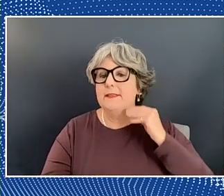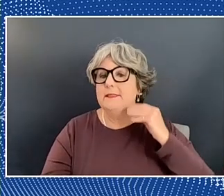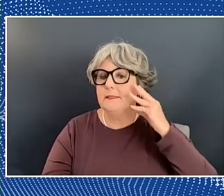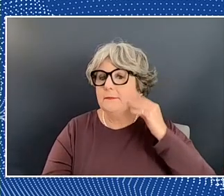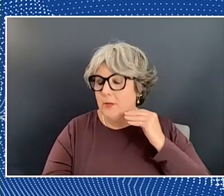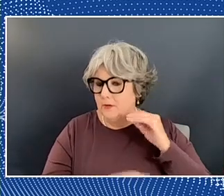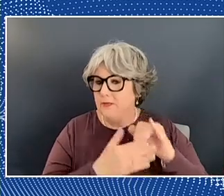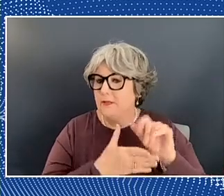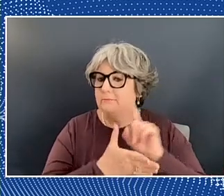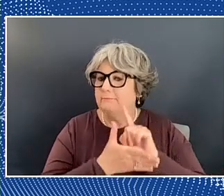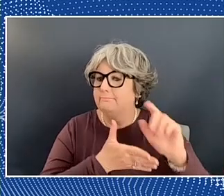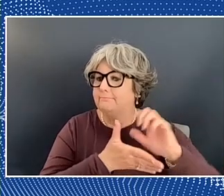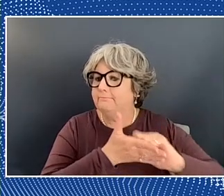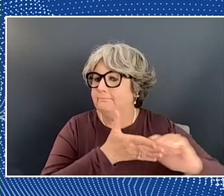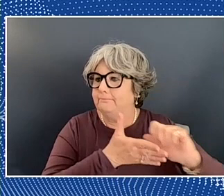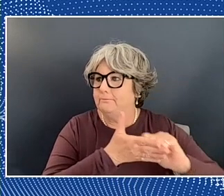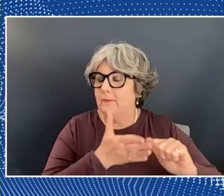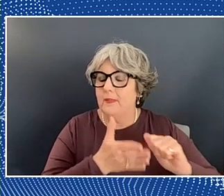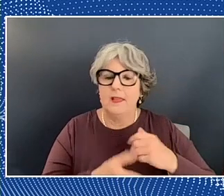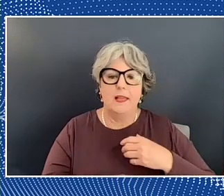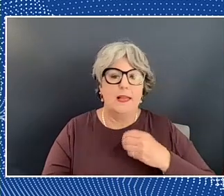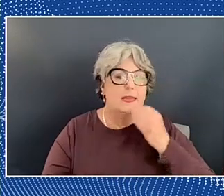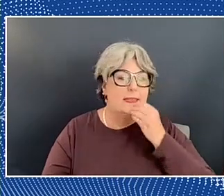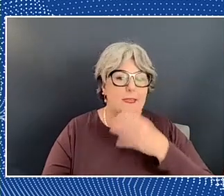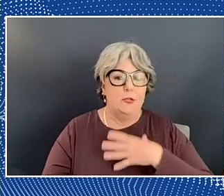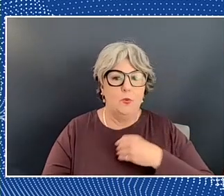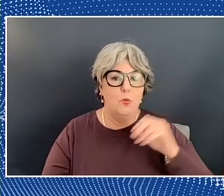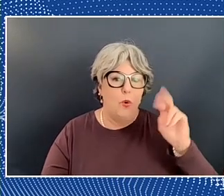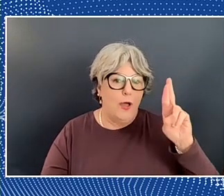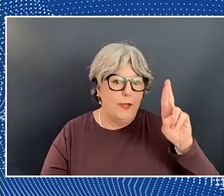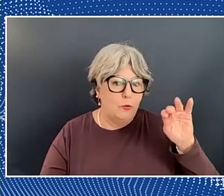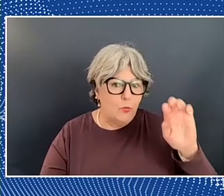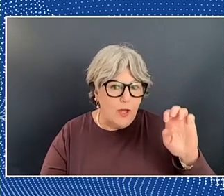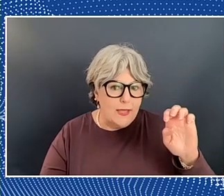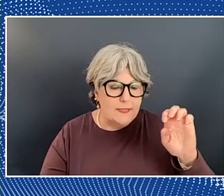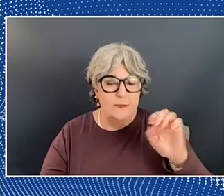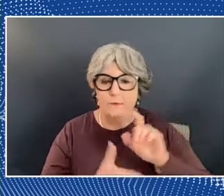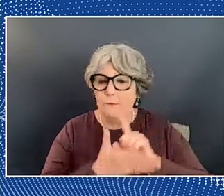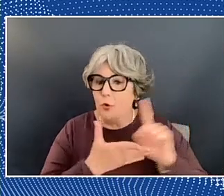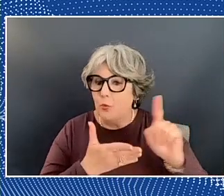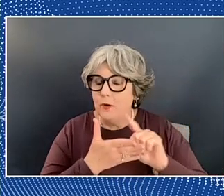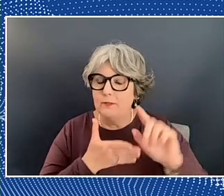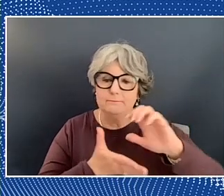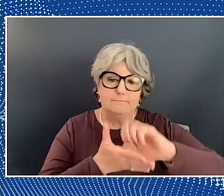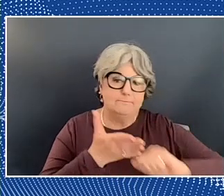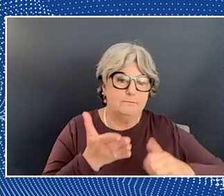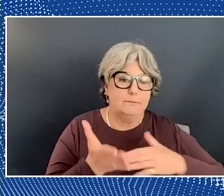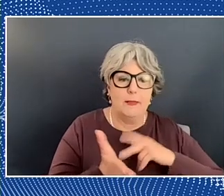I ate white rice for weeks because they garnished all of my pay. The loan servicers were sharks and